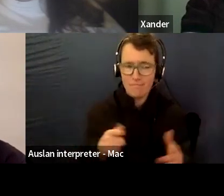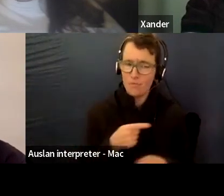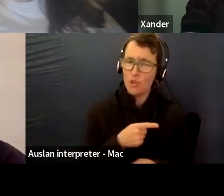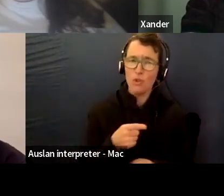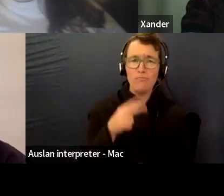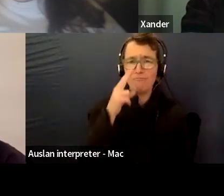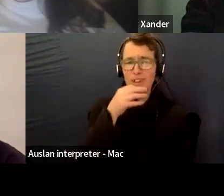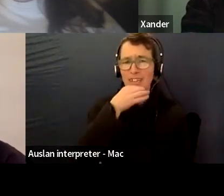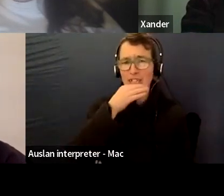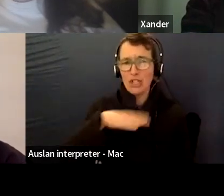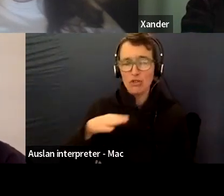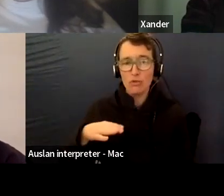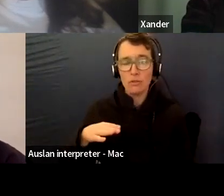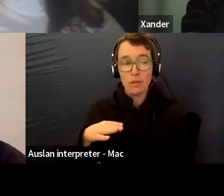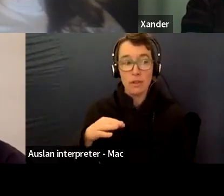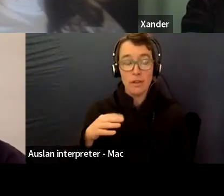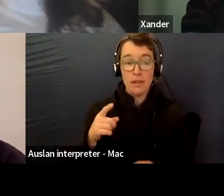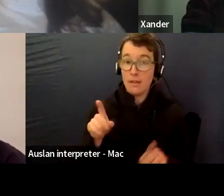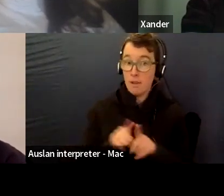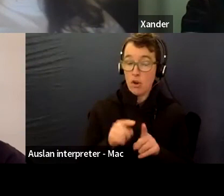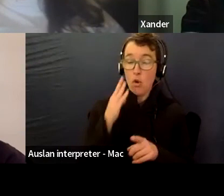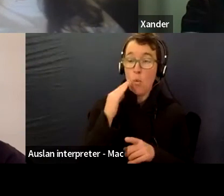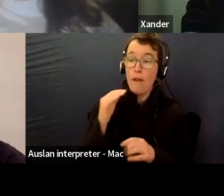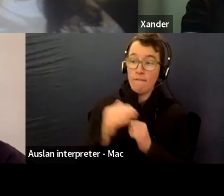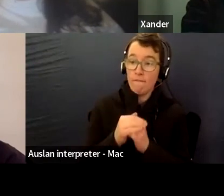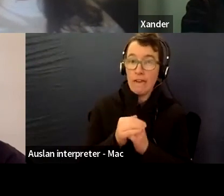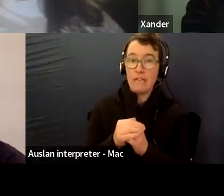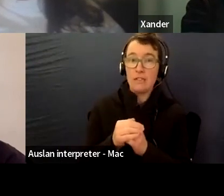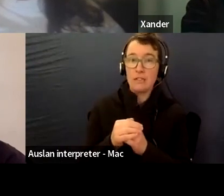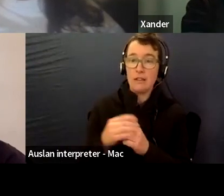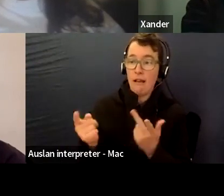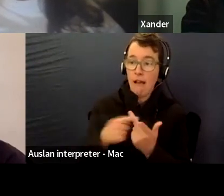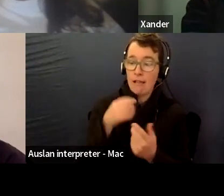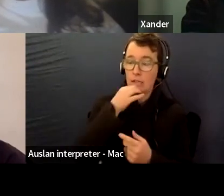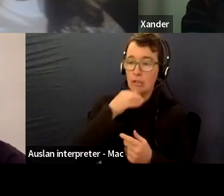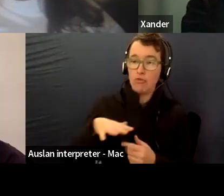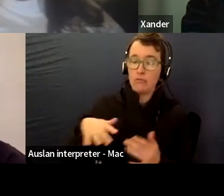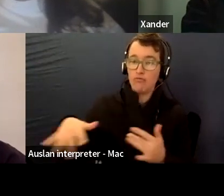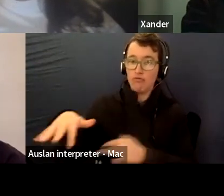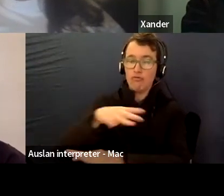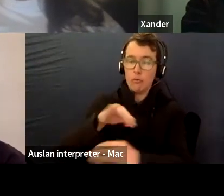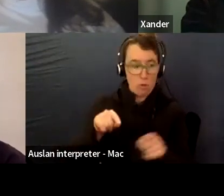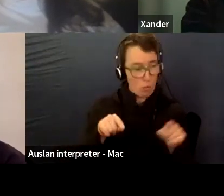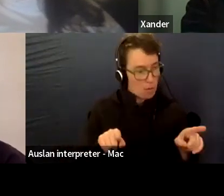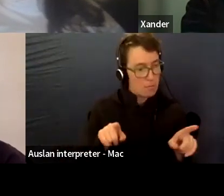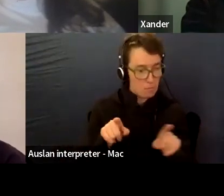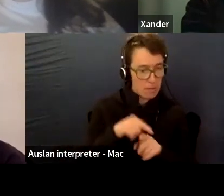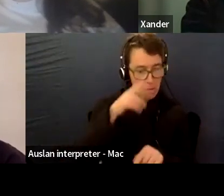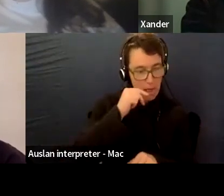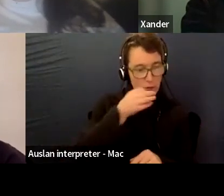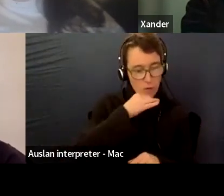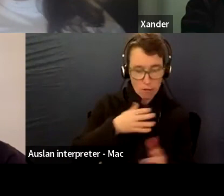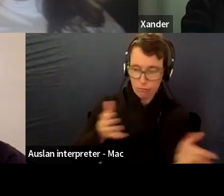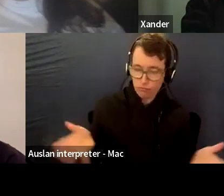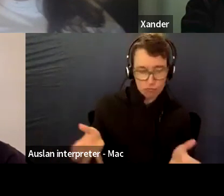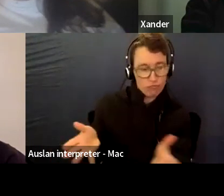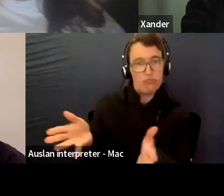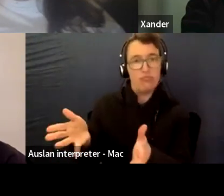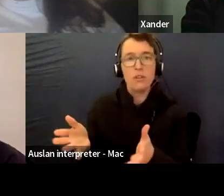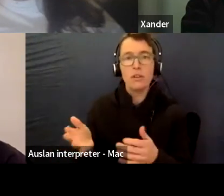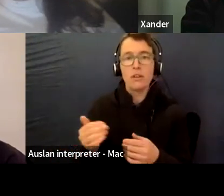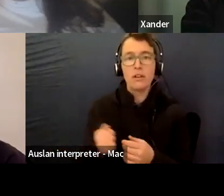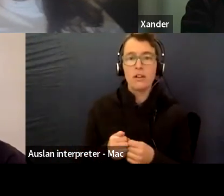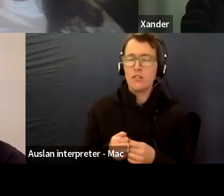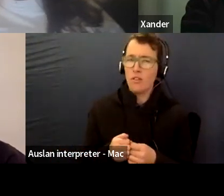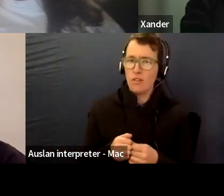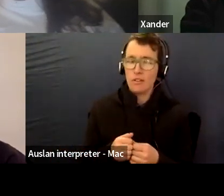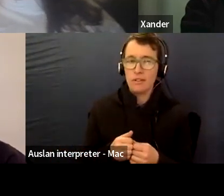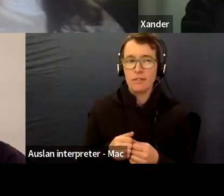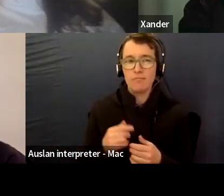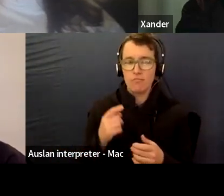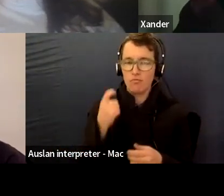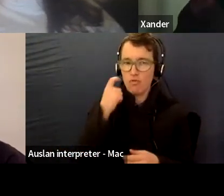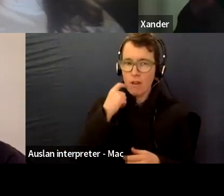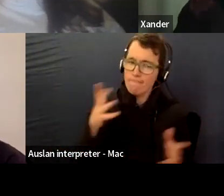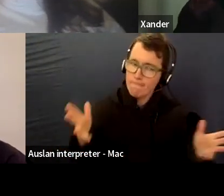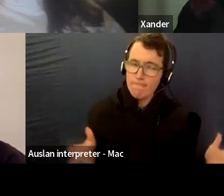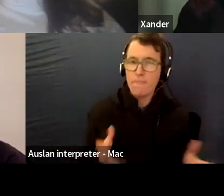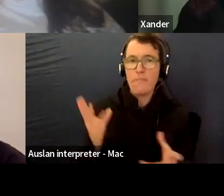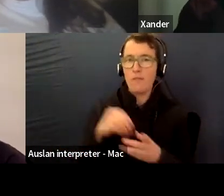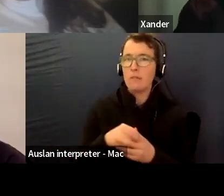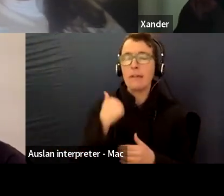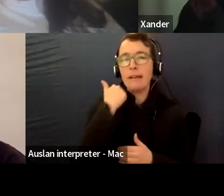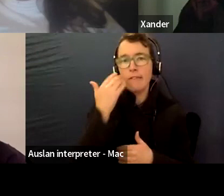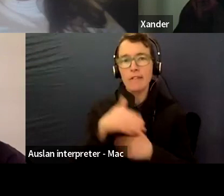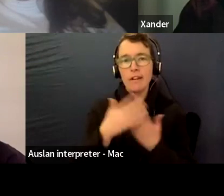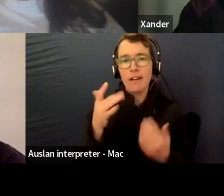in front of the other children in their friends and things like that and really important to be as much as we can be able to participate in everyday life of school by for example, we're going to reveal a little bit of a secret here that in the chat we've